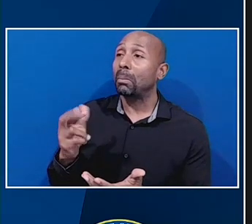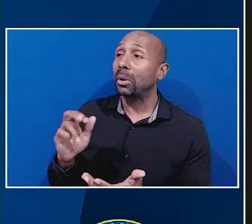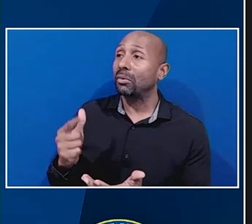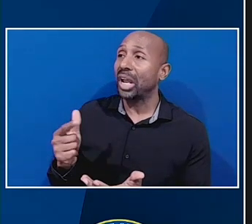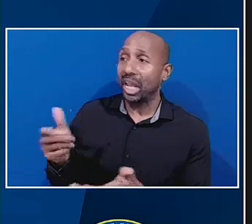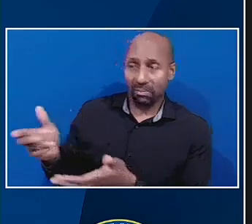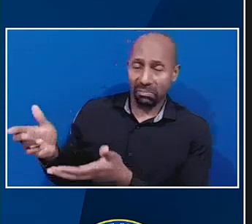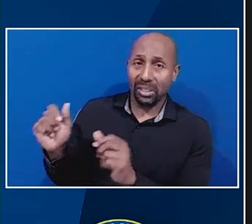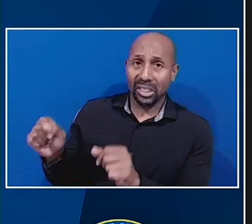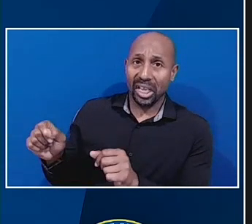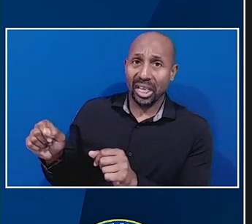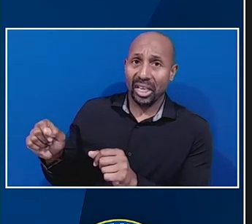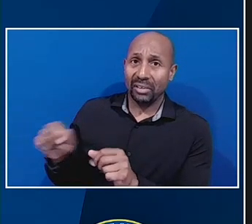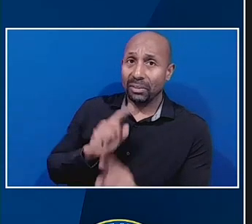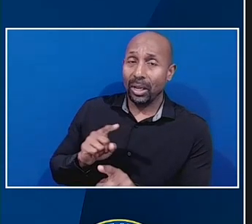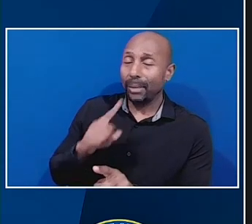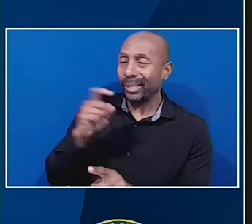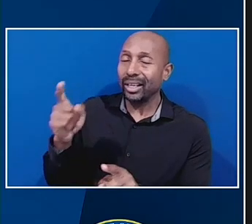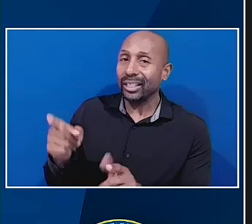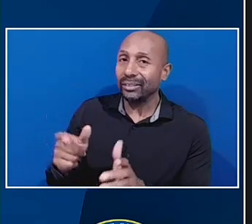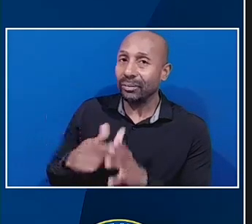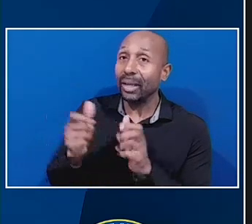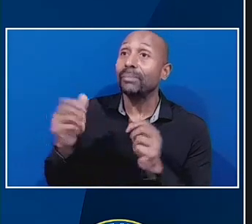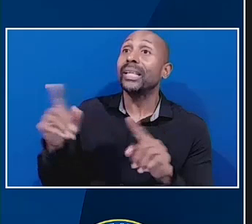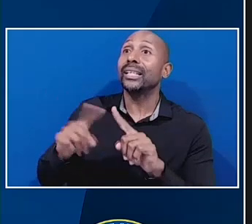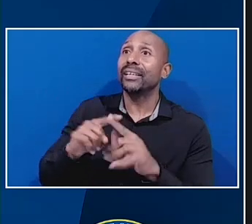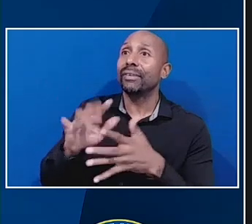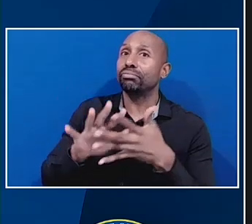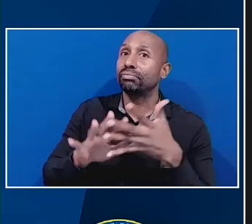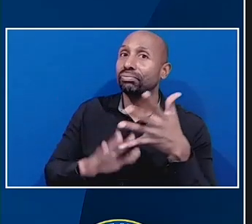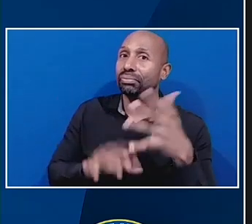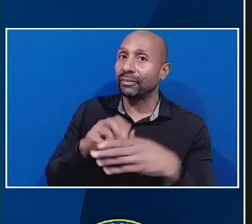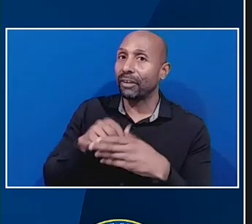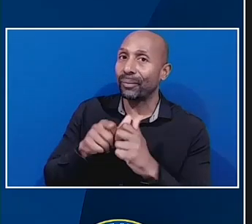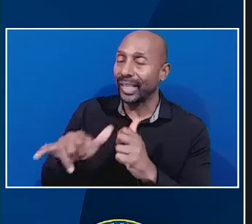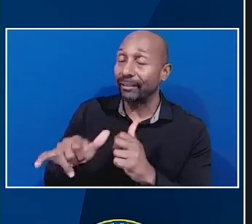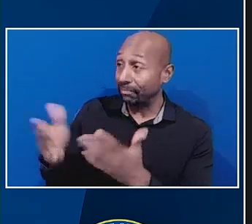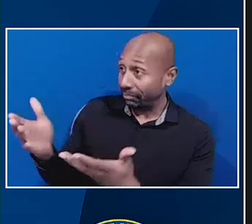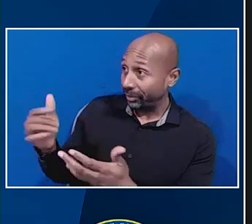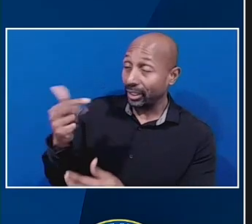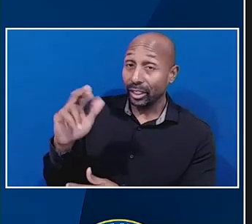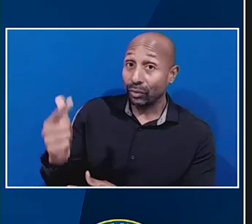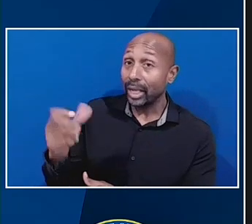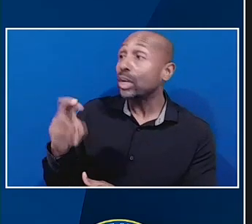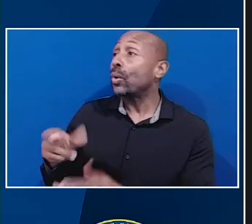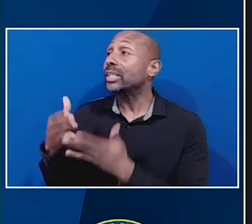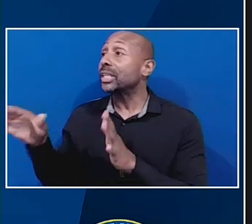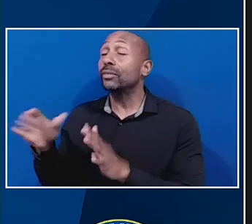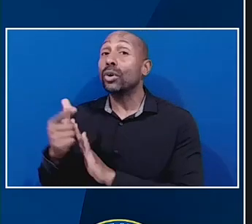that. So, Greg, do you want to address that or maybe one of the general counsel? Sure. I'll be glad to address that.